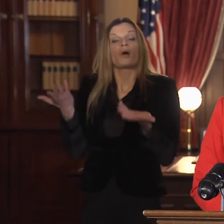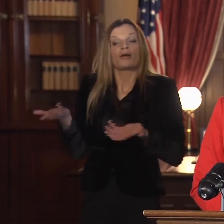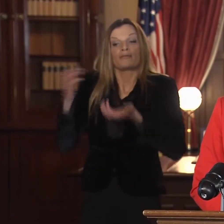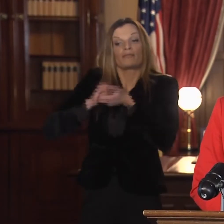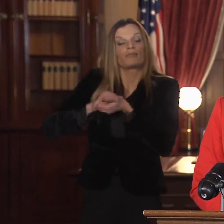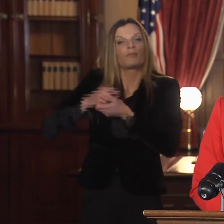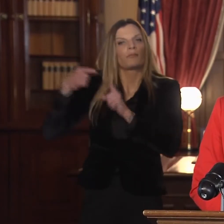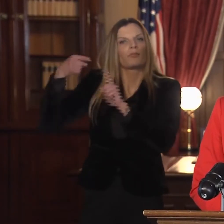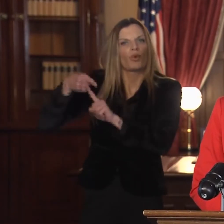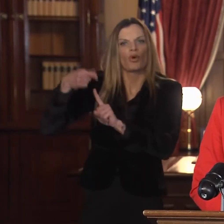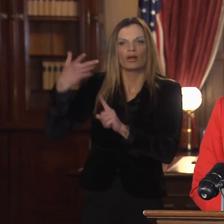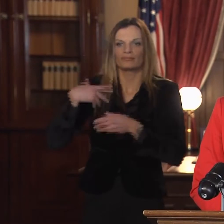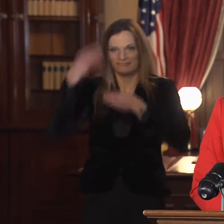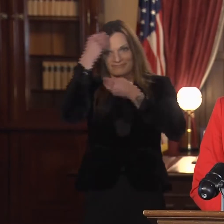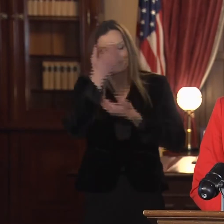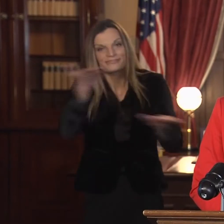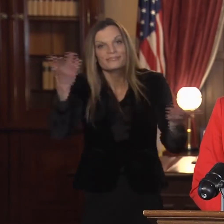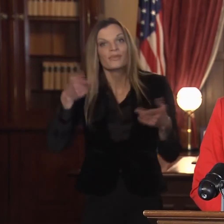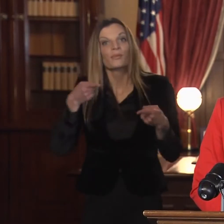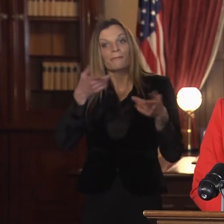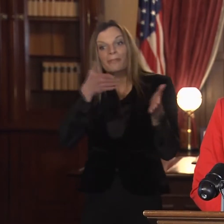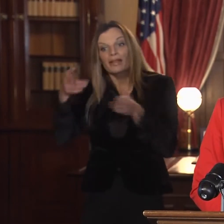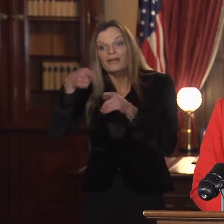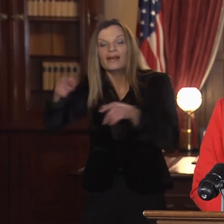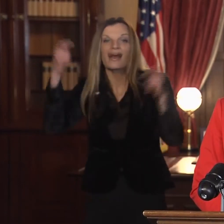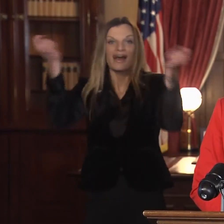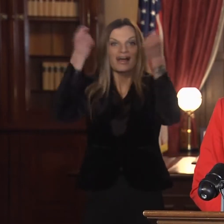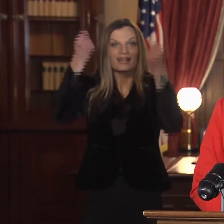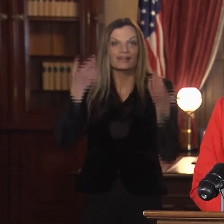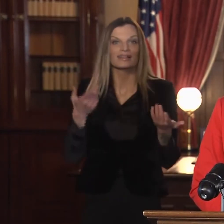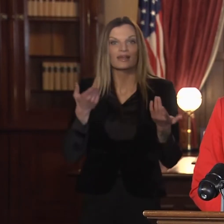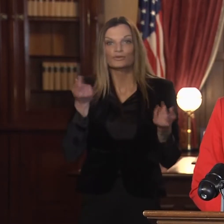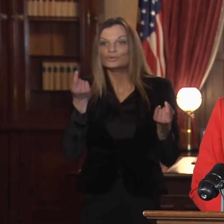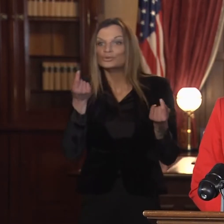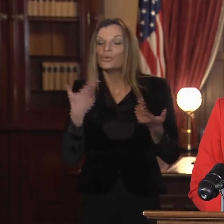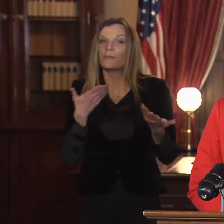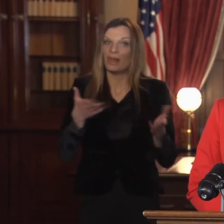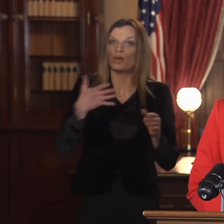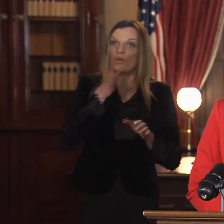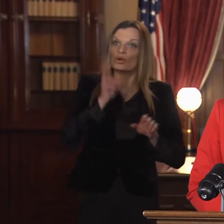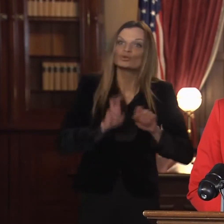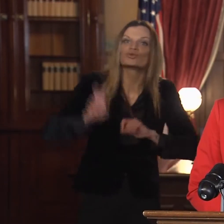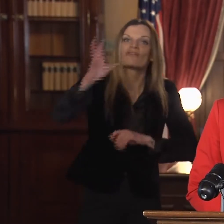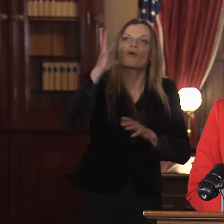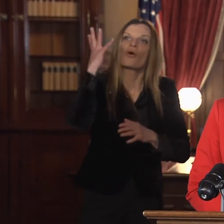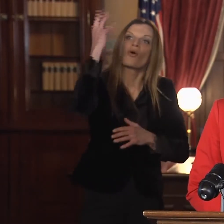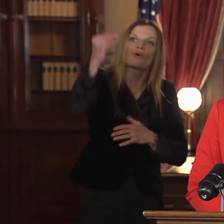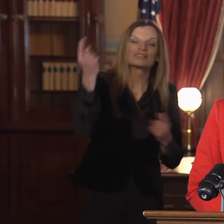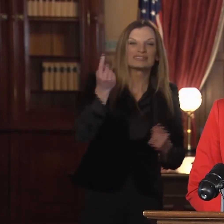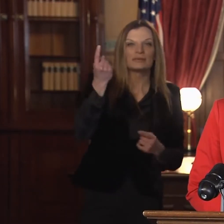THE REGION TO URGE MICHIGANDERS TO STAY SAFE THIS HOLIDAY SEASON.